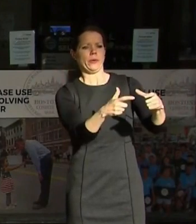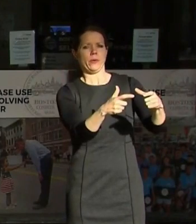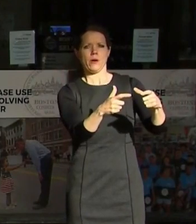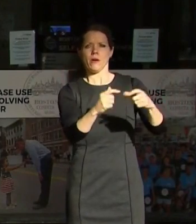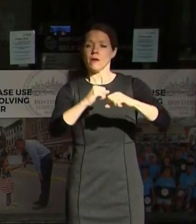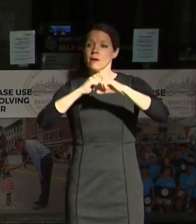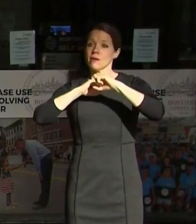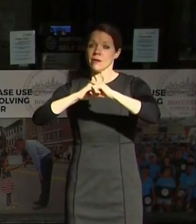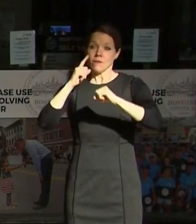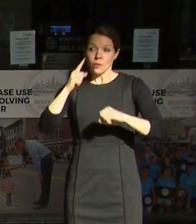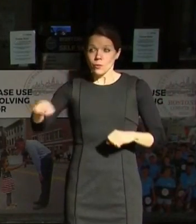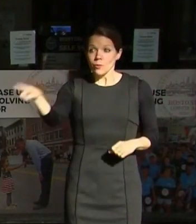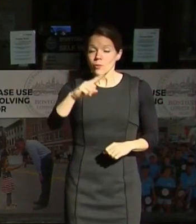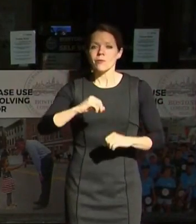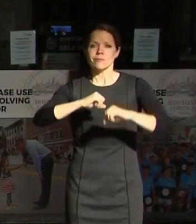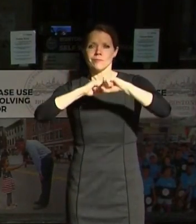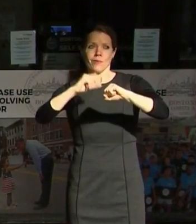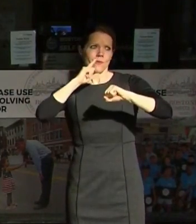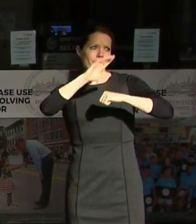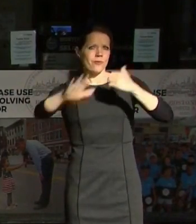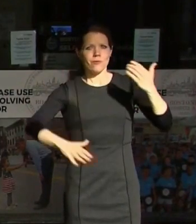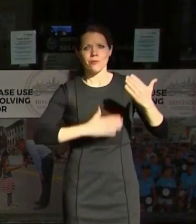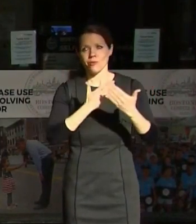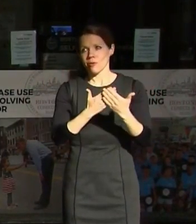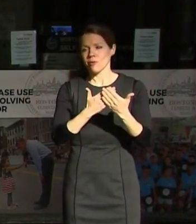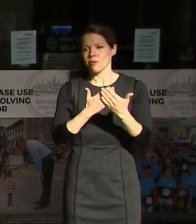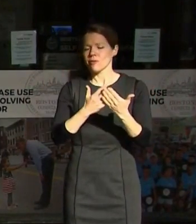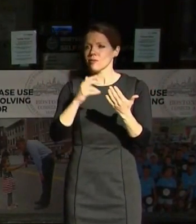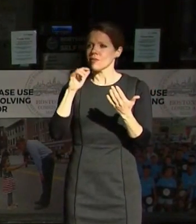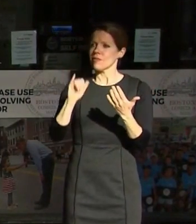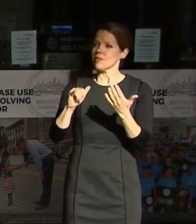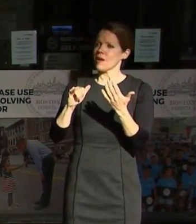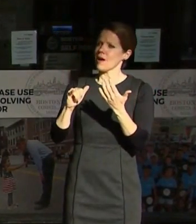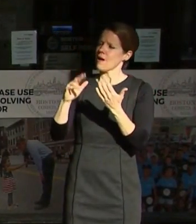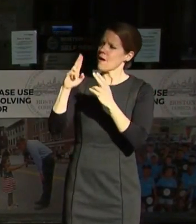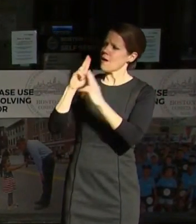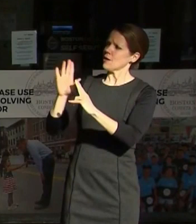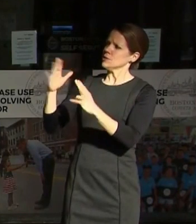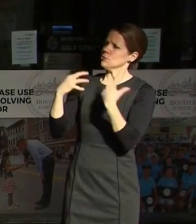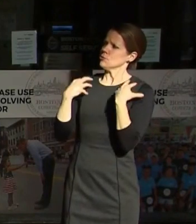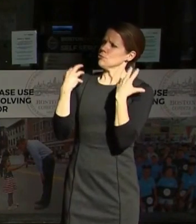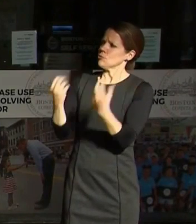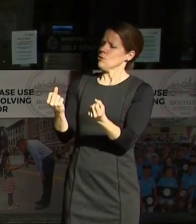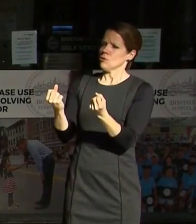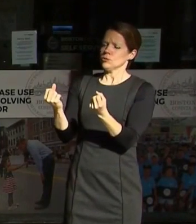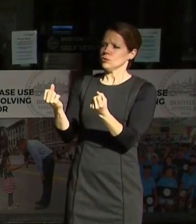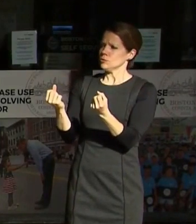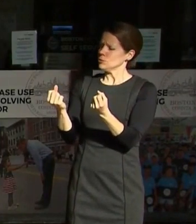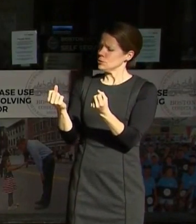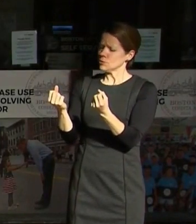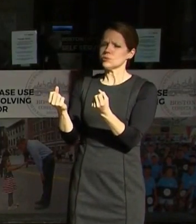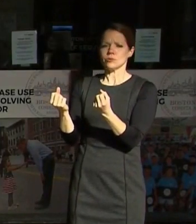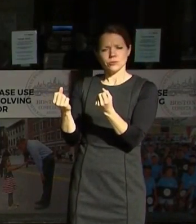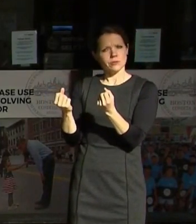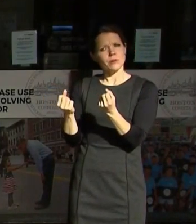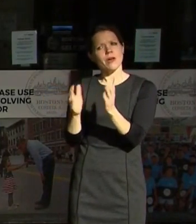THE WAY HE WAS. BY STAYING HOME, YOU CAN SLOW THE SPREAD OF THE VIRUS AND REDUCE THE RISK TO PUBLIC SAFETY HEROES AND FIRST RESPONDERS AND FRONT-LINE WORKERS AND THE ENTIRE COMMUNITY.